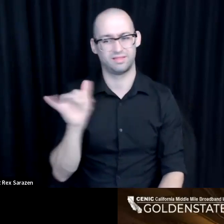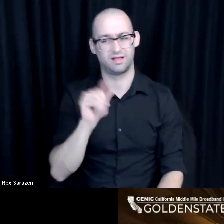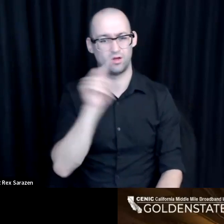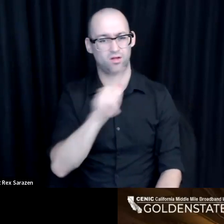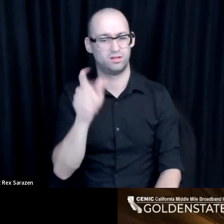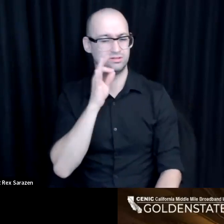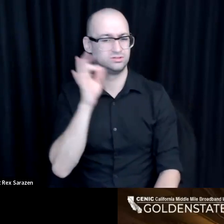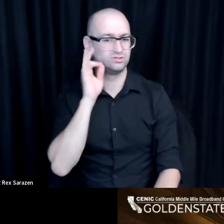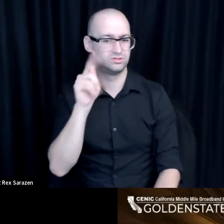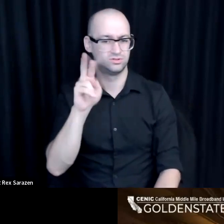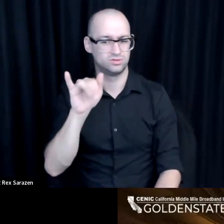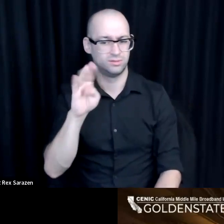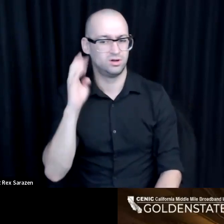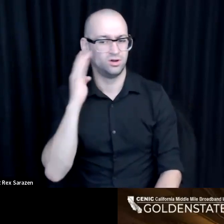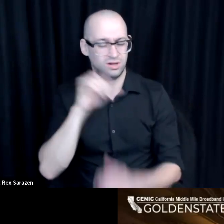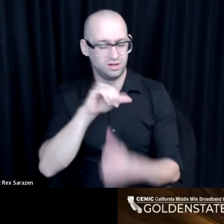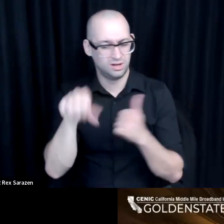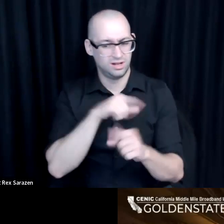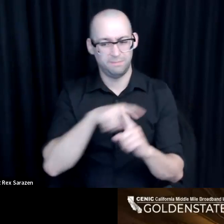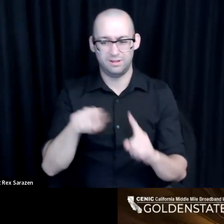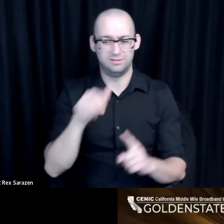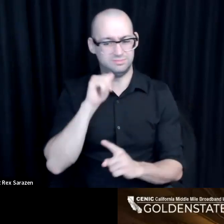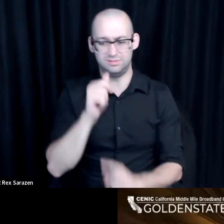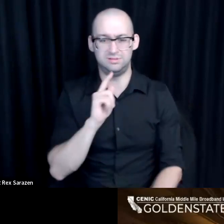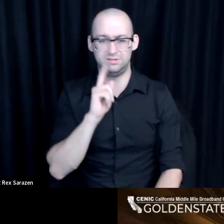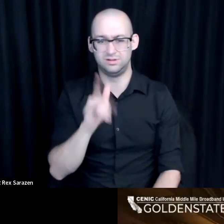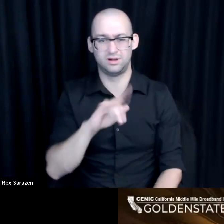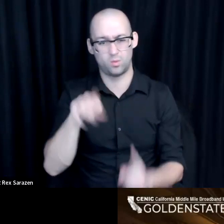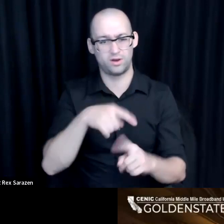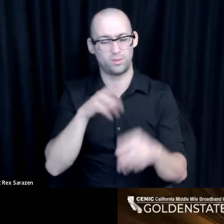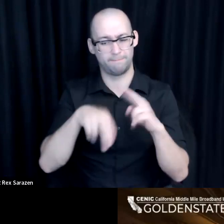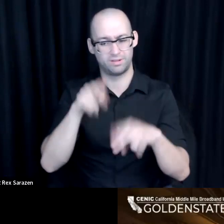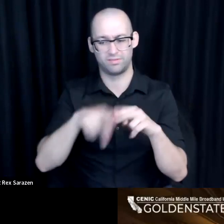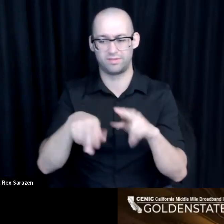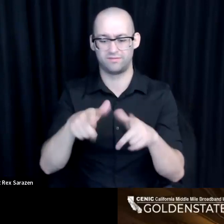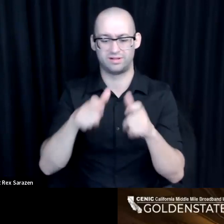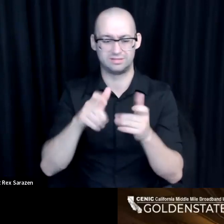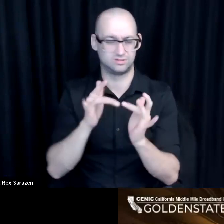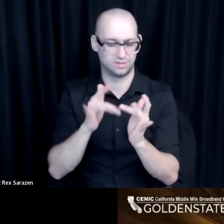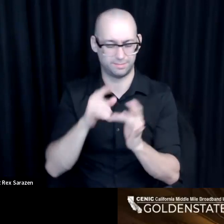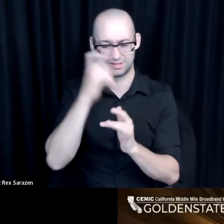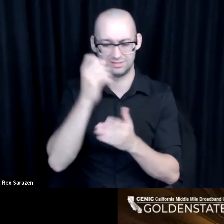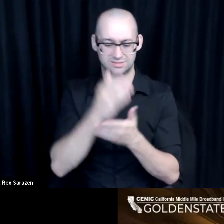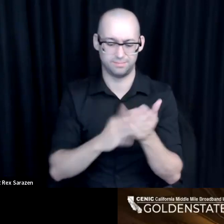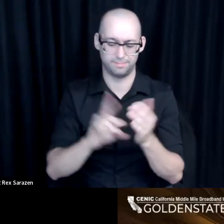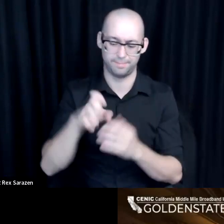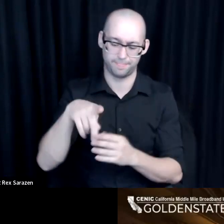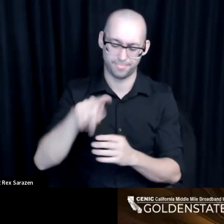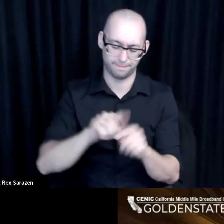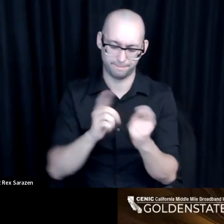really not the case when you get down in the weeds of building broadband, because some of those department heads, or some of those people that are being charged with building broadband